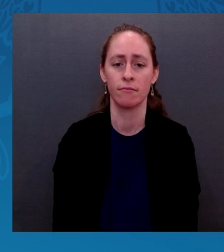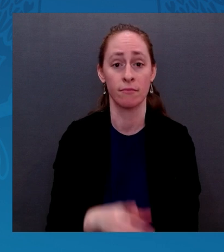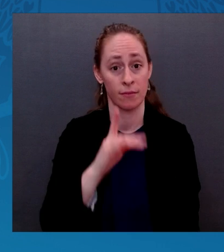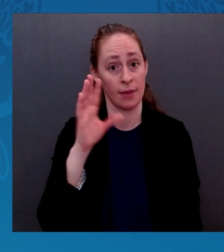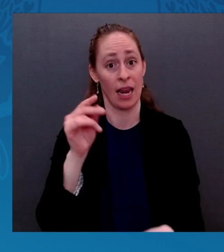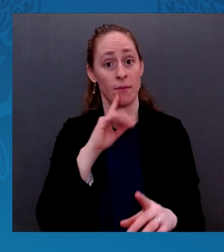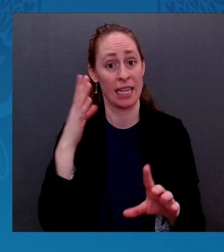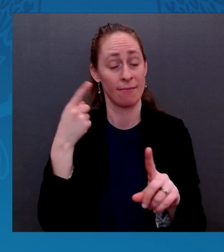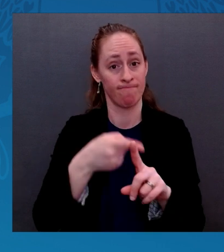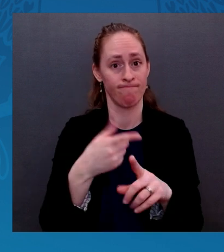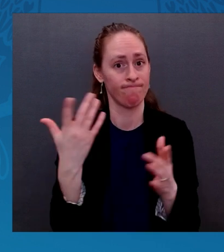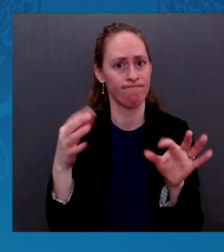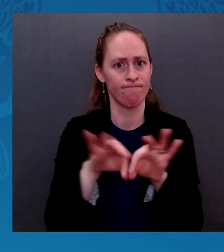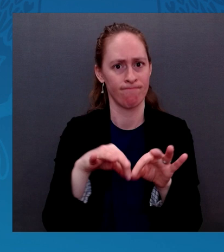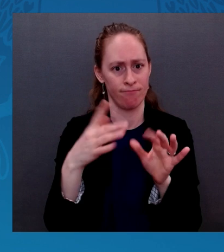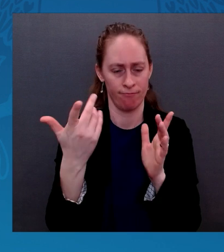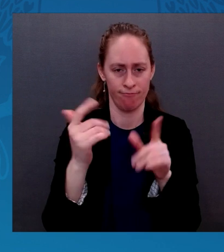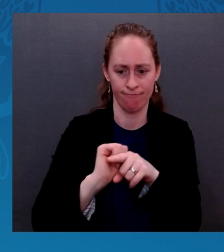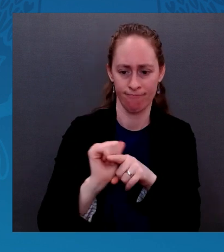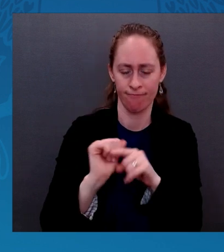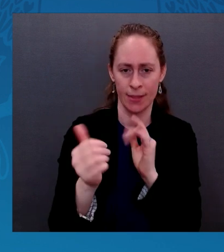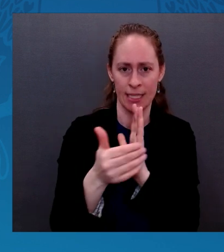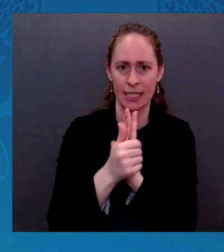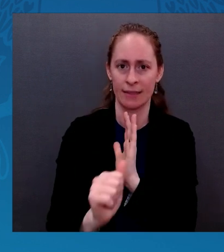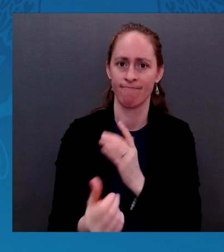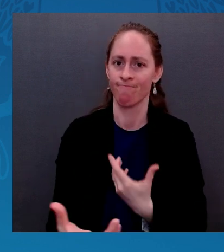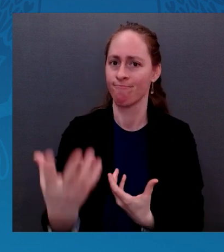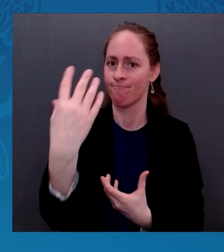we this is we with your union announced this plan,